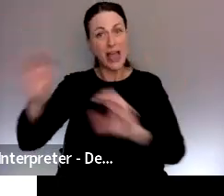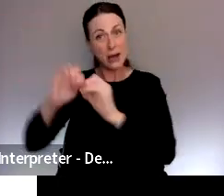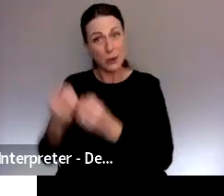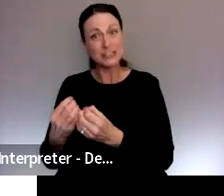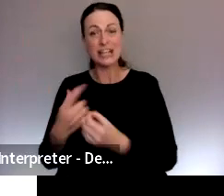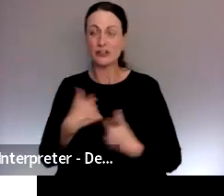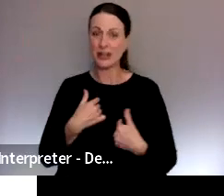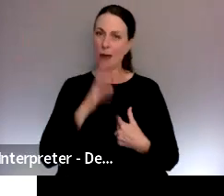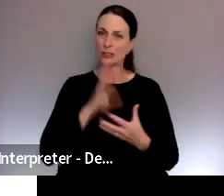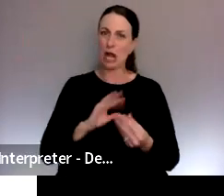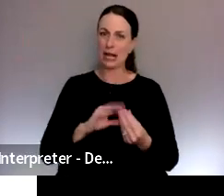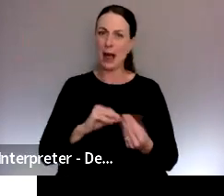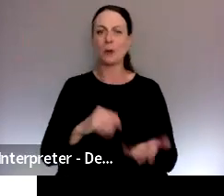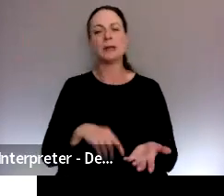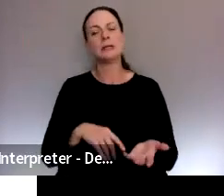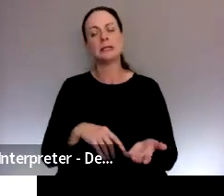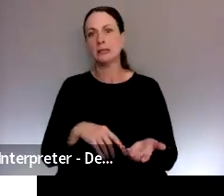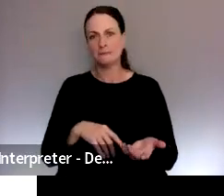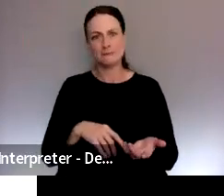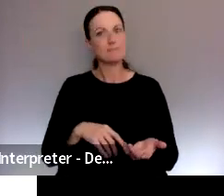That organization that I was talking about